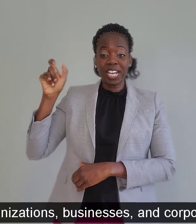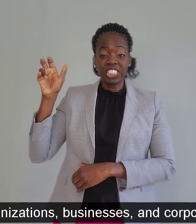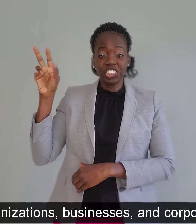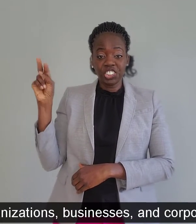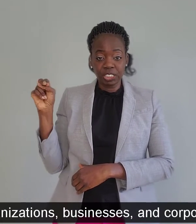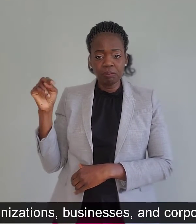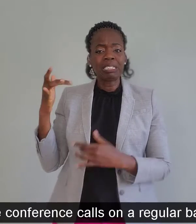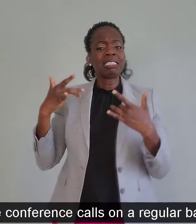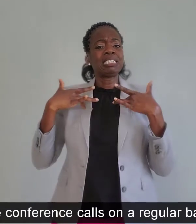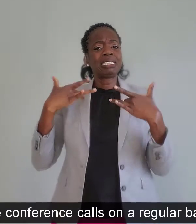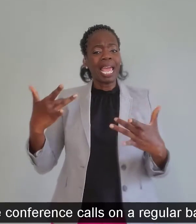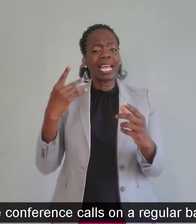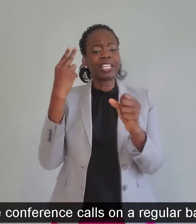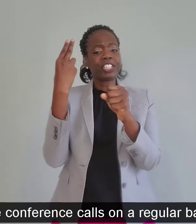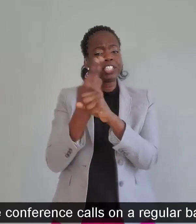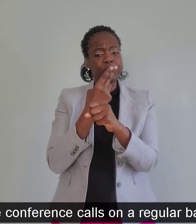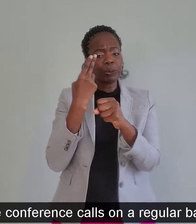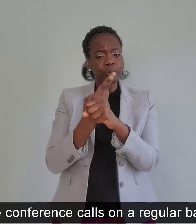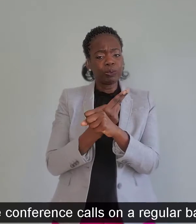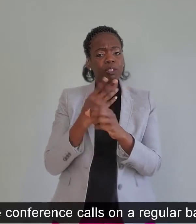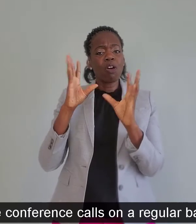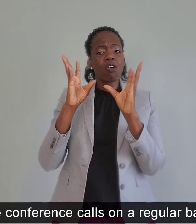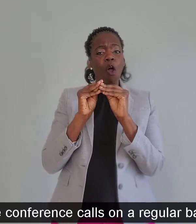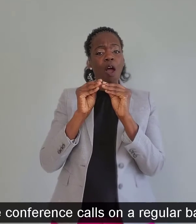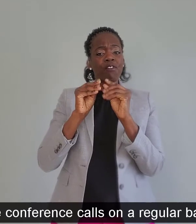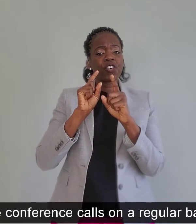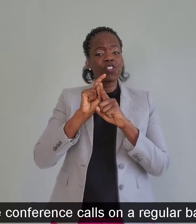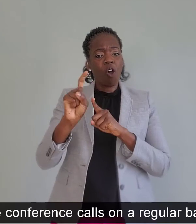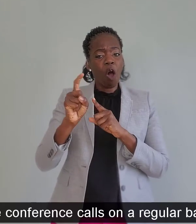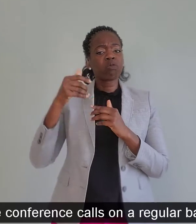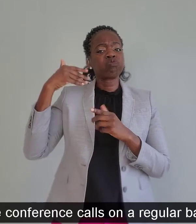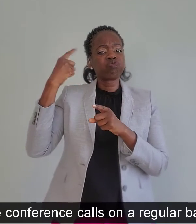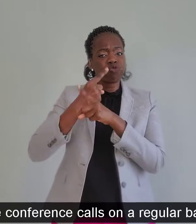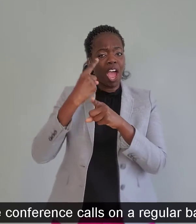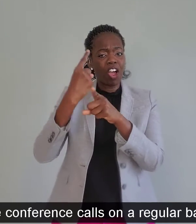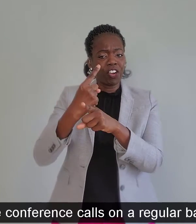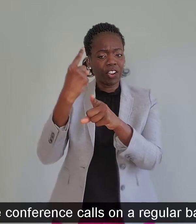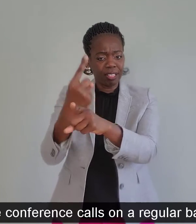Use conference calls on a regular basis to